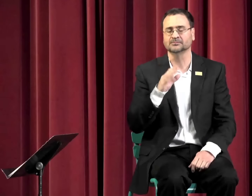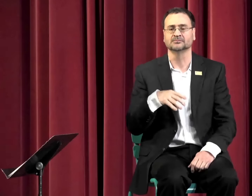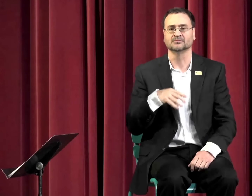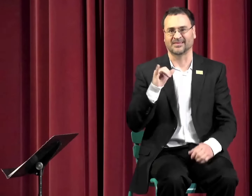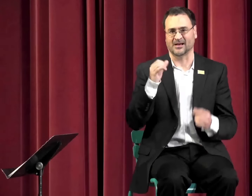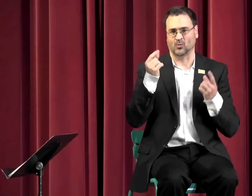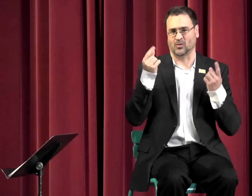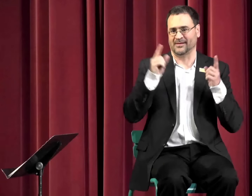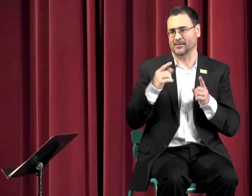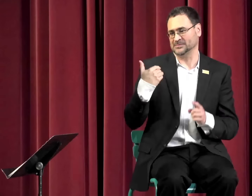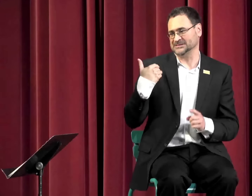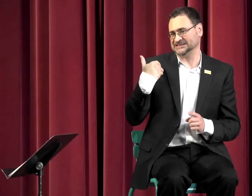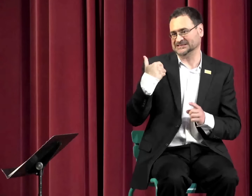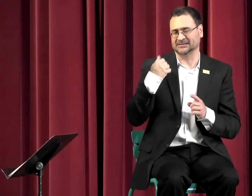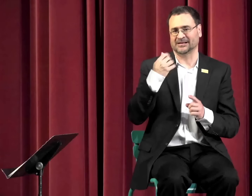improvement in their hearing status.